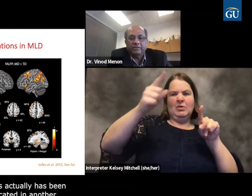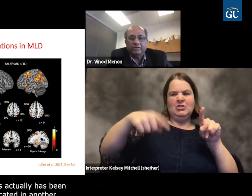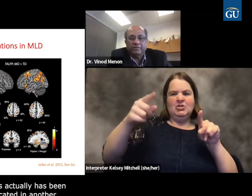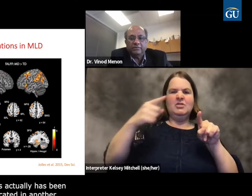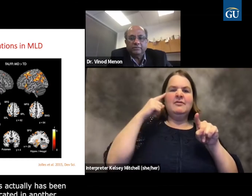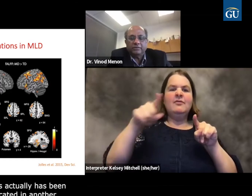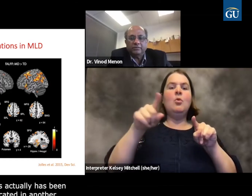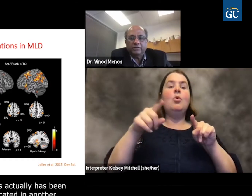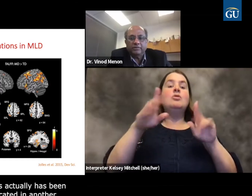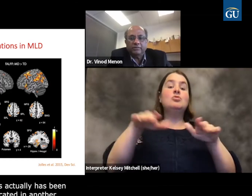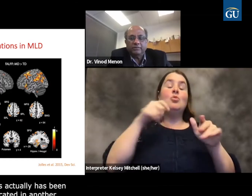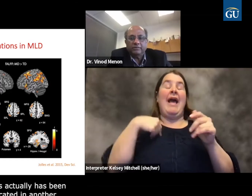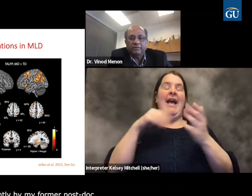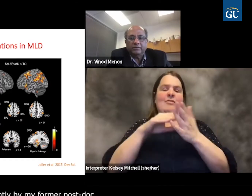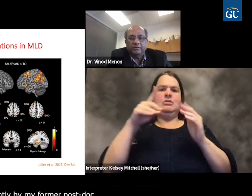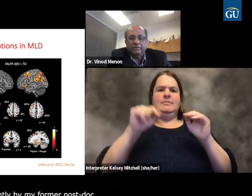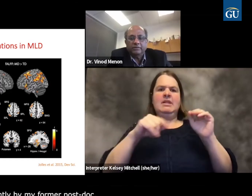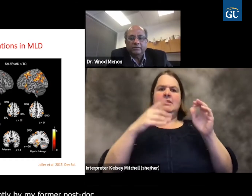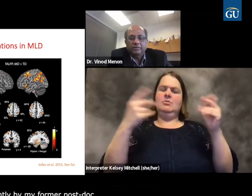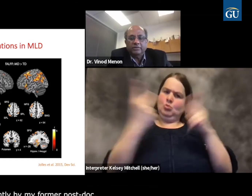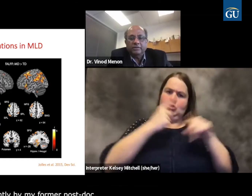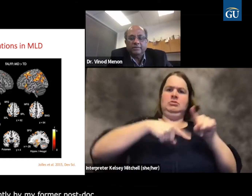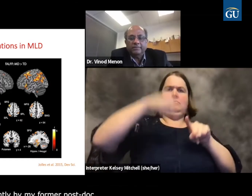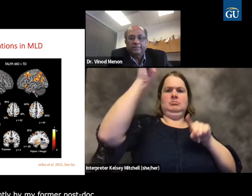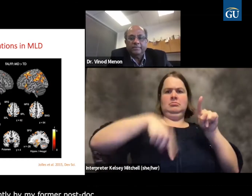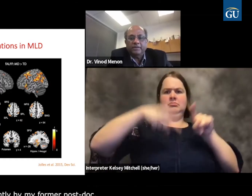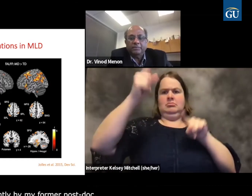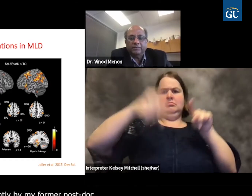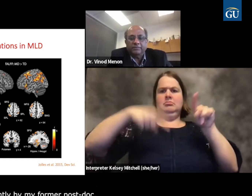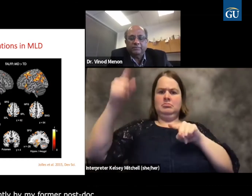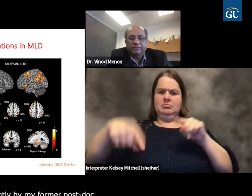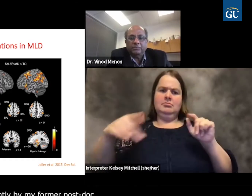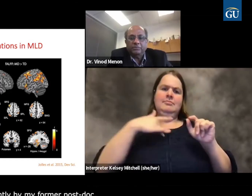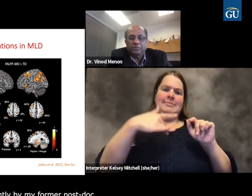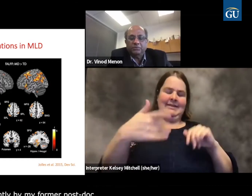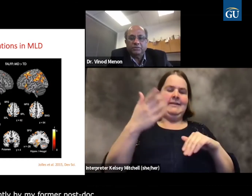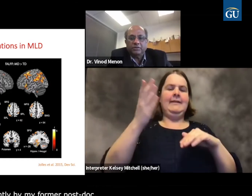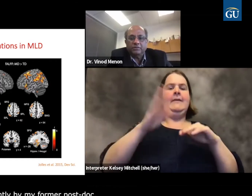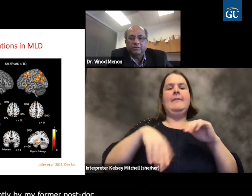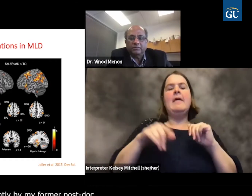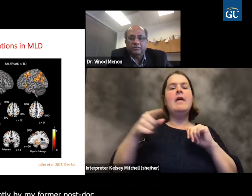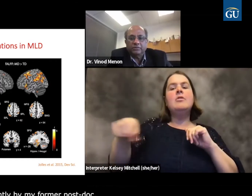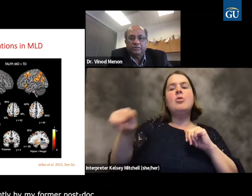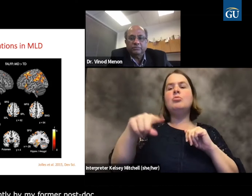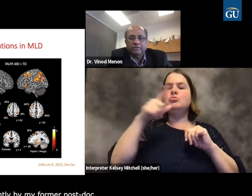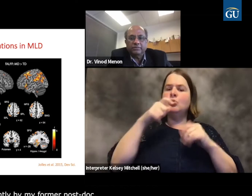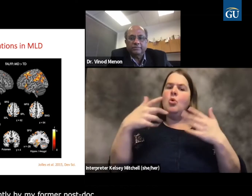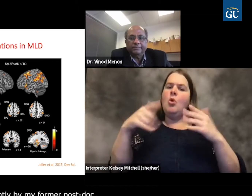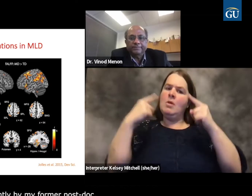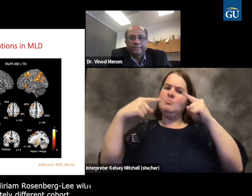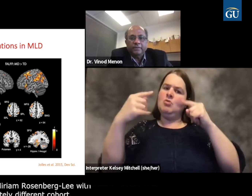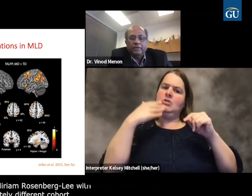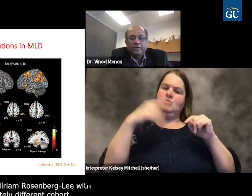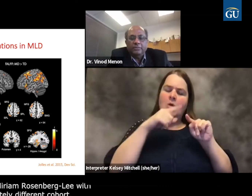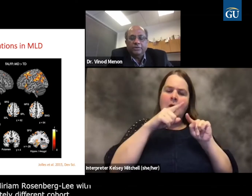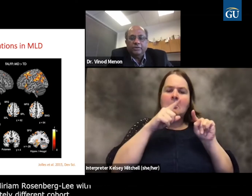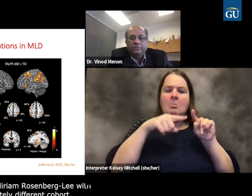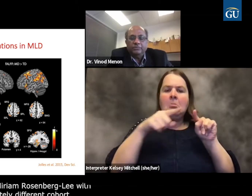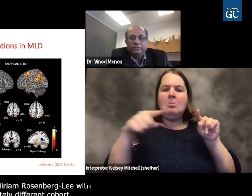has been replicated another study very recently um by my former postdoc who's now at